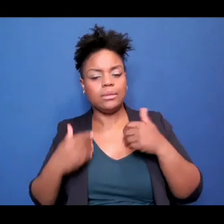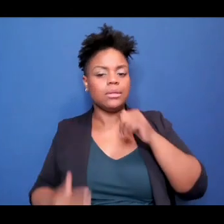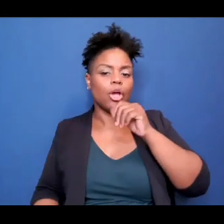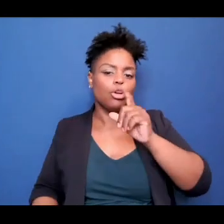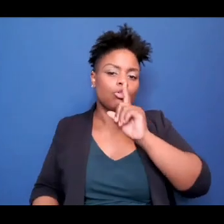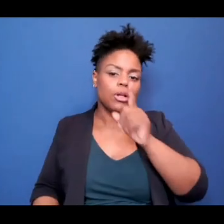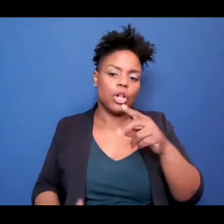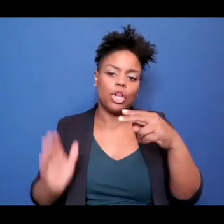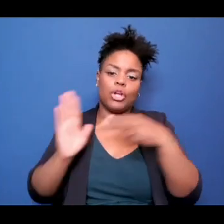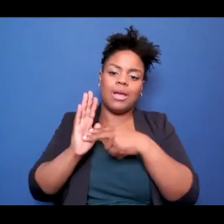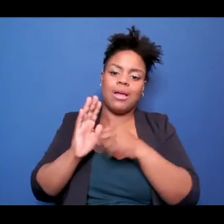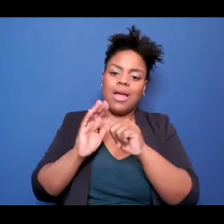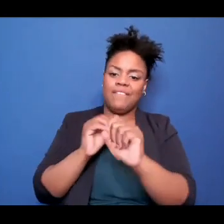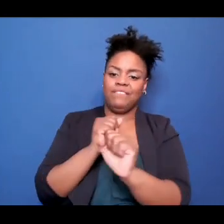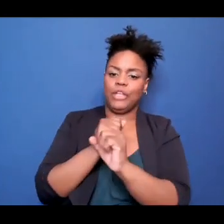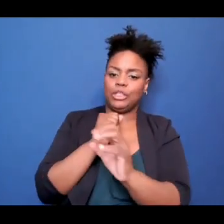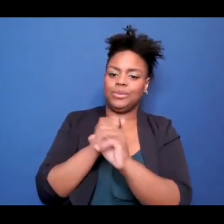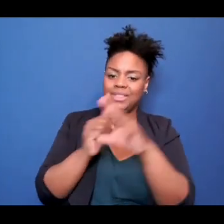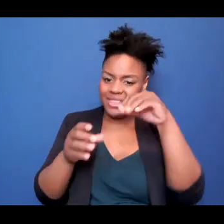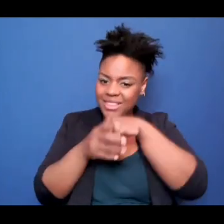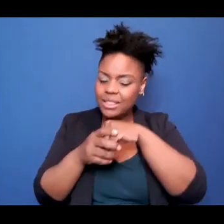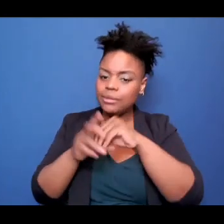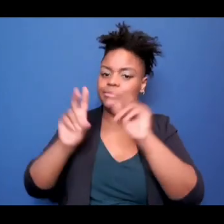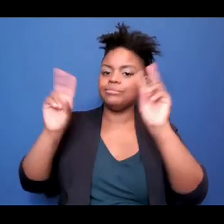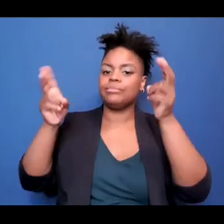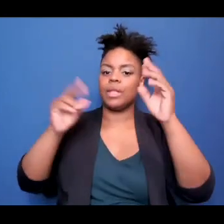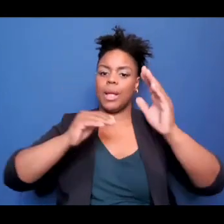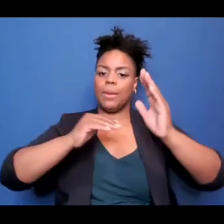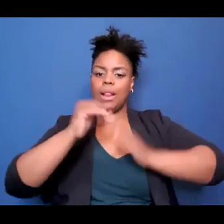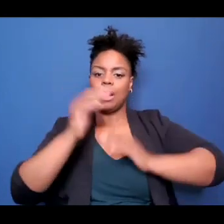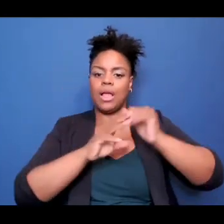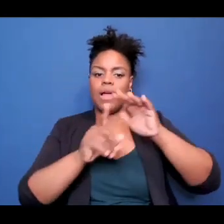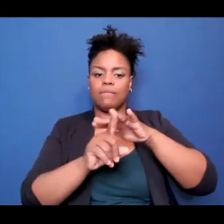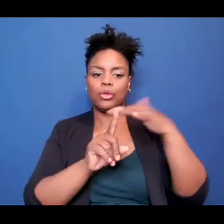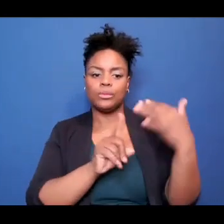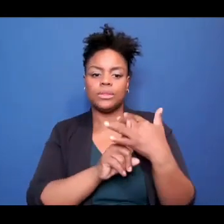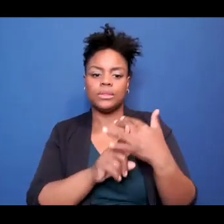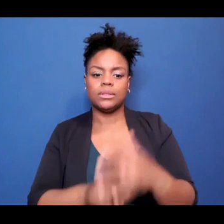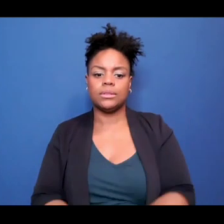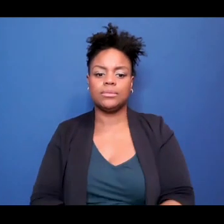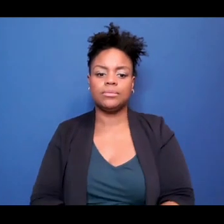YOUTH AND IT'S NOT ACTUALLY LOOKING AT ADVERTISING THE IN BUILT ENVIRONMENT ITSELF.